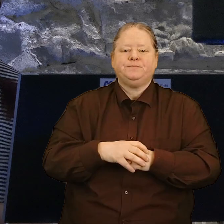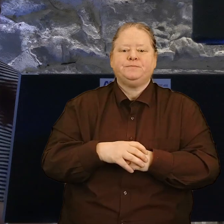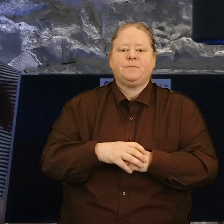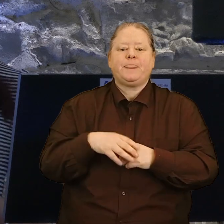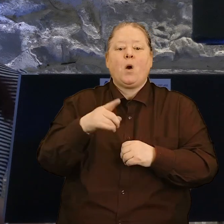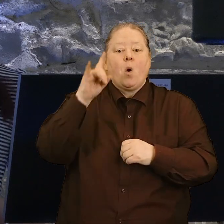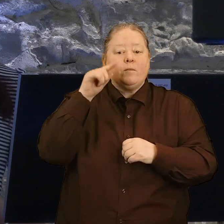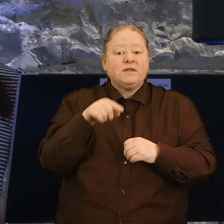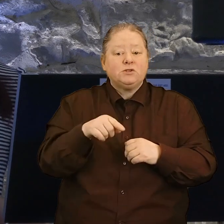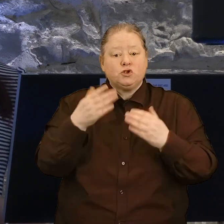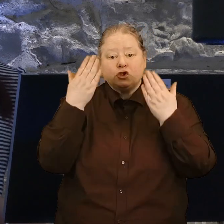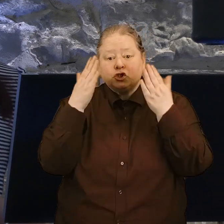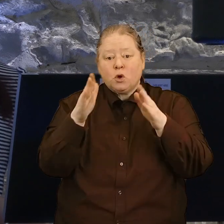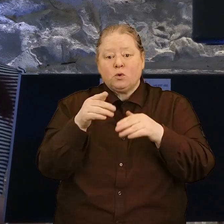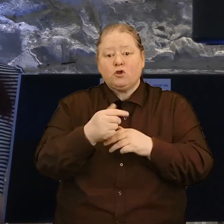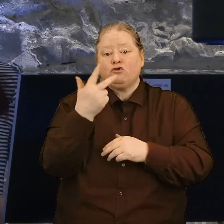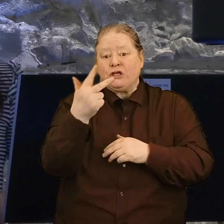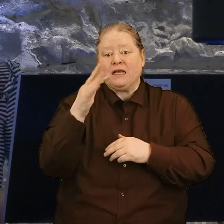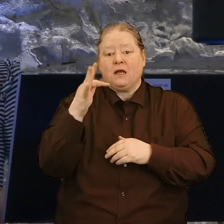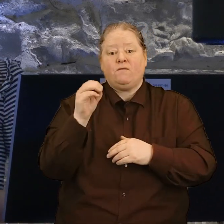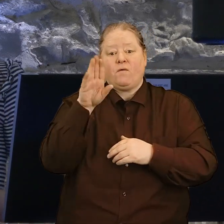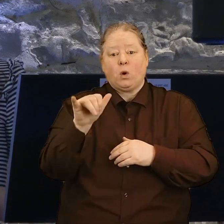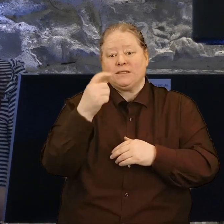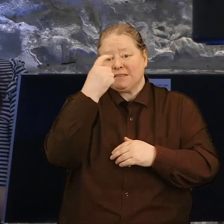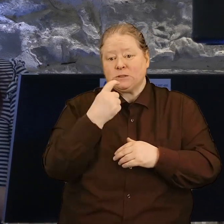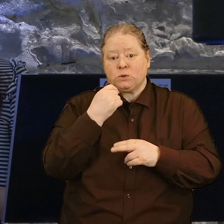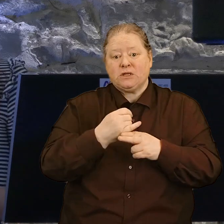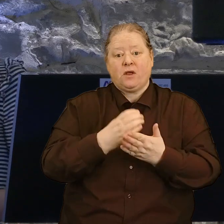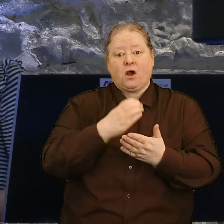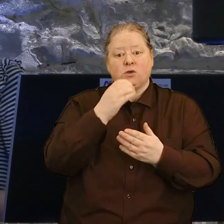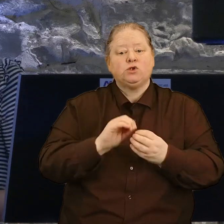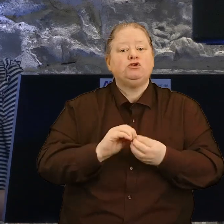So I hope that this has shown the three Foley statues in the College were created as part of